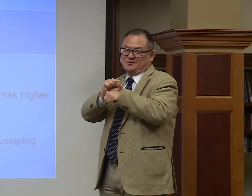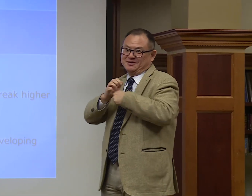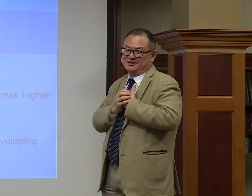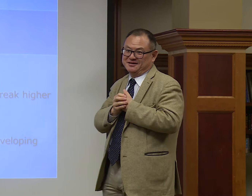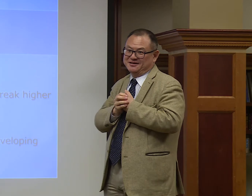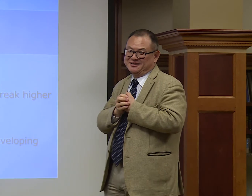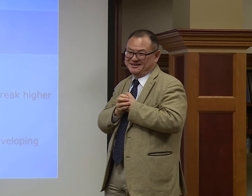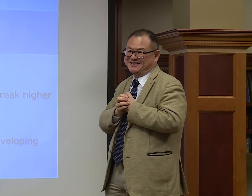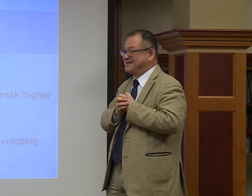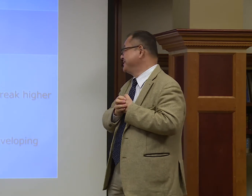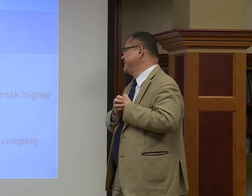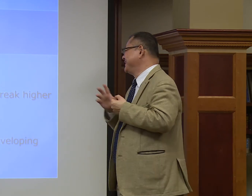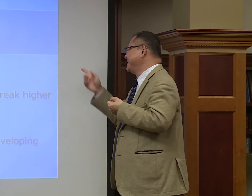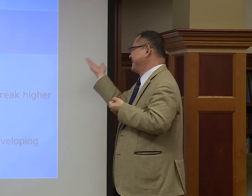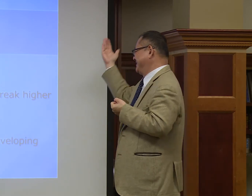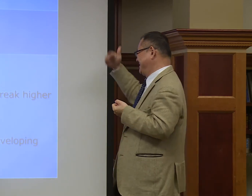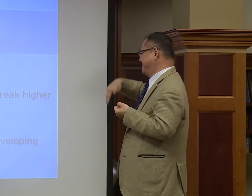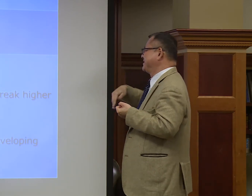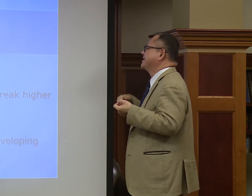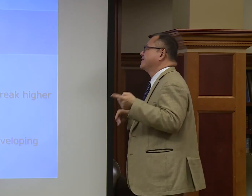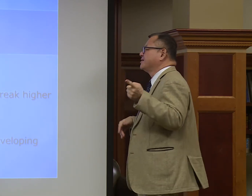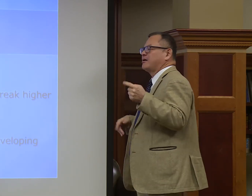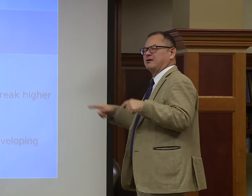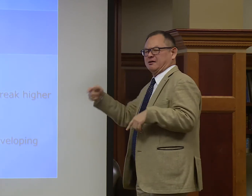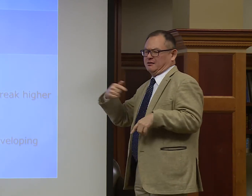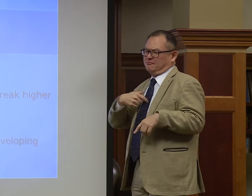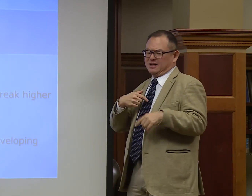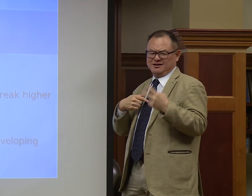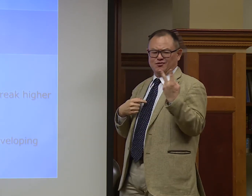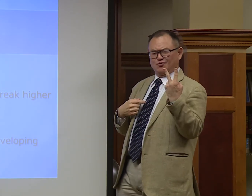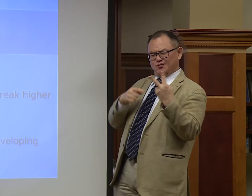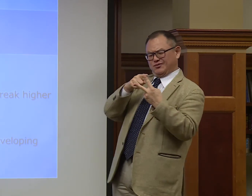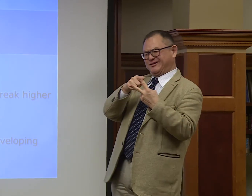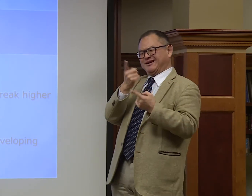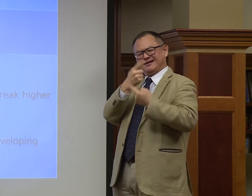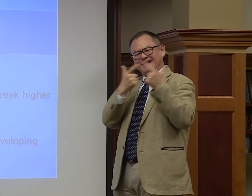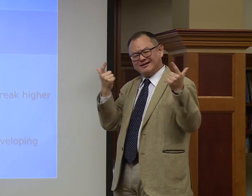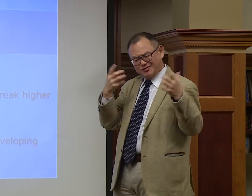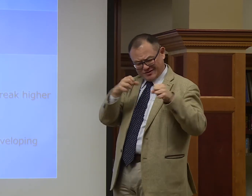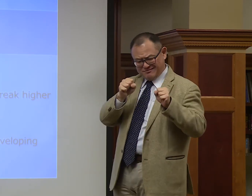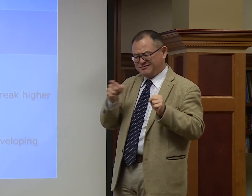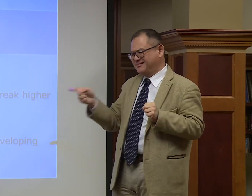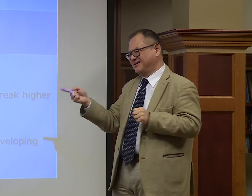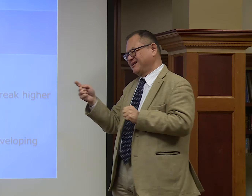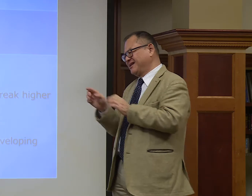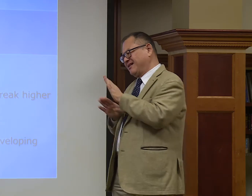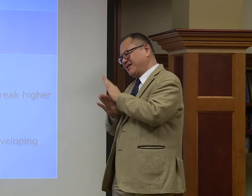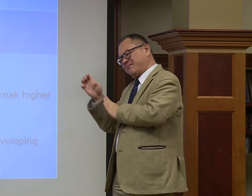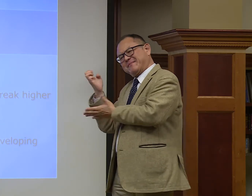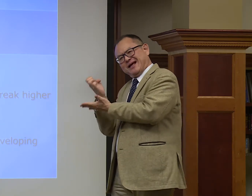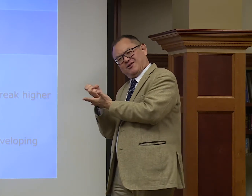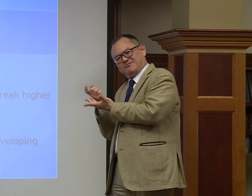and still enjoy it. And development economics and sign linguistics,